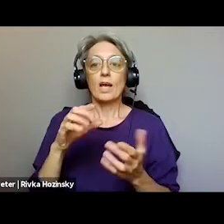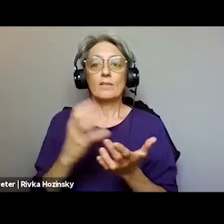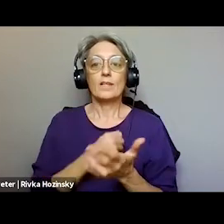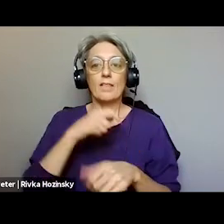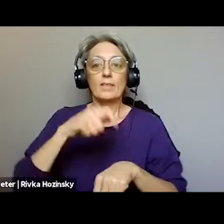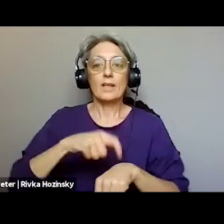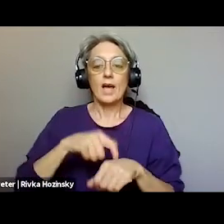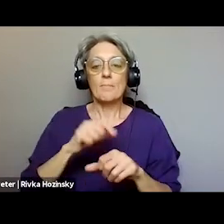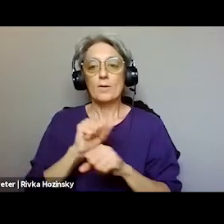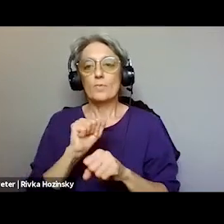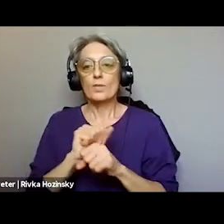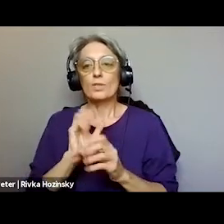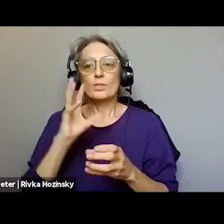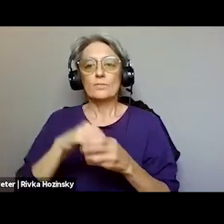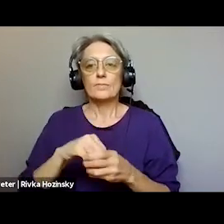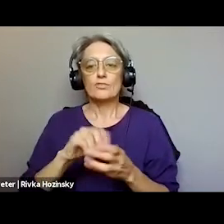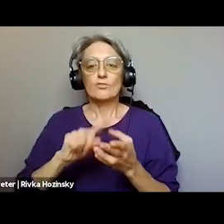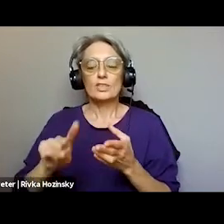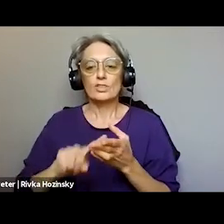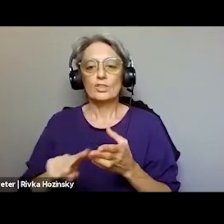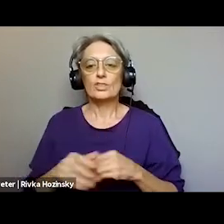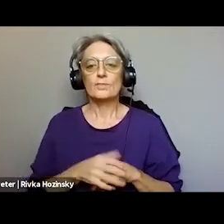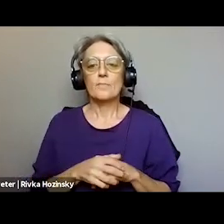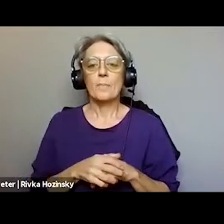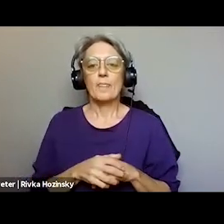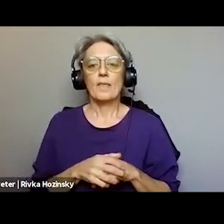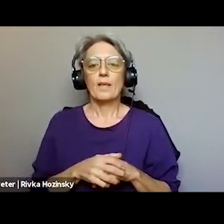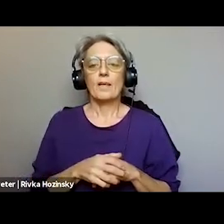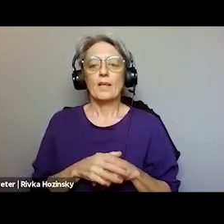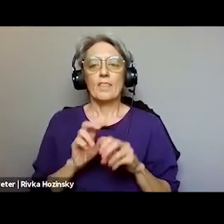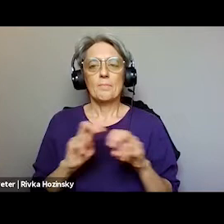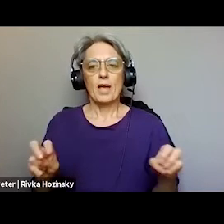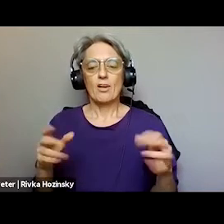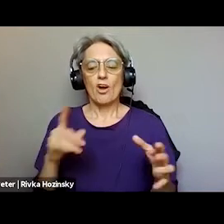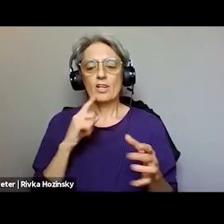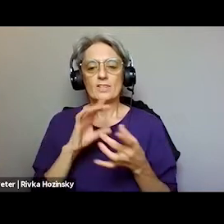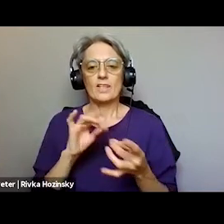to participate in research. It's been mentioned a few times in the panel but the workshop this week